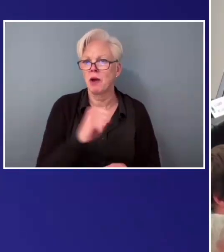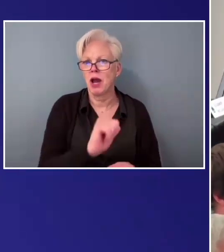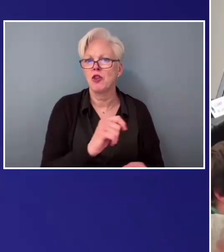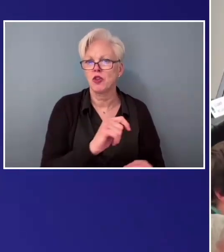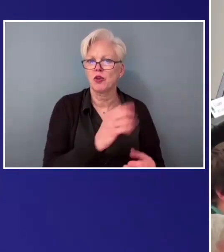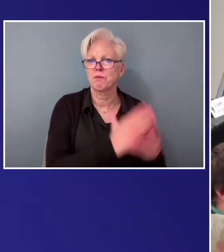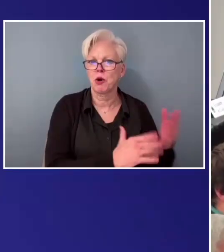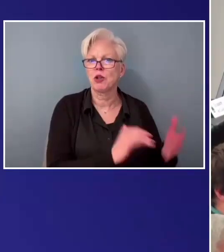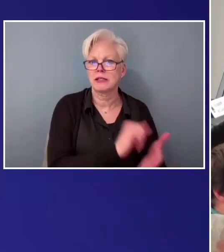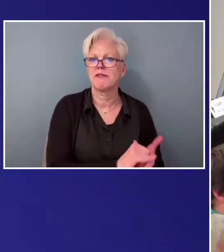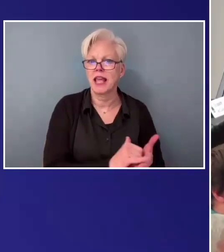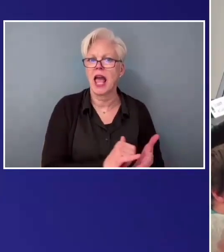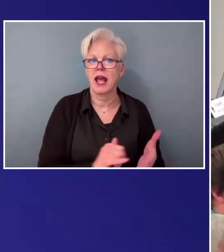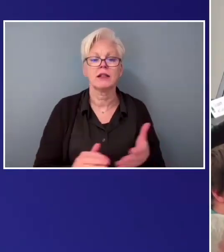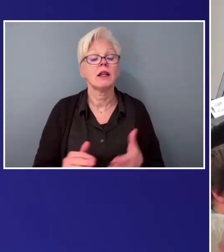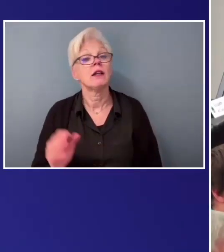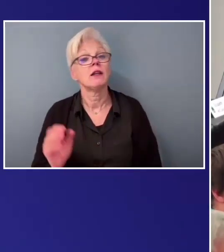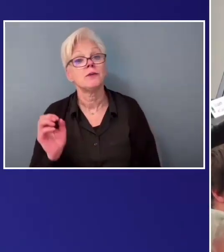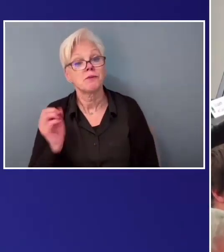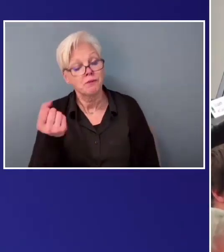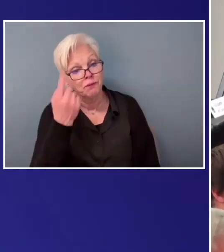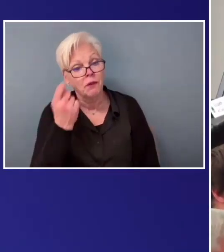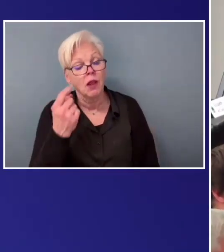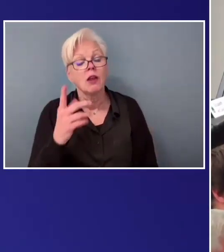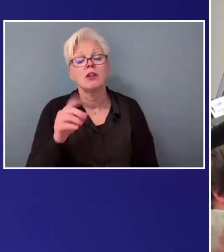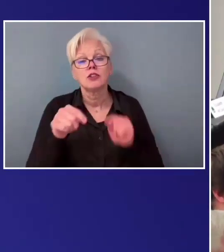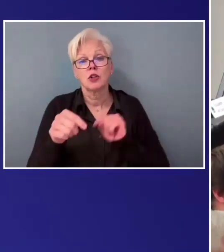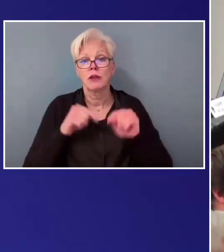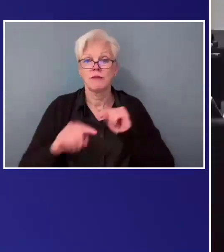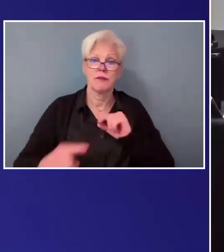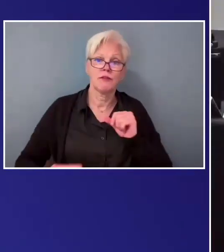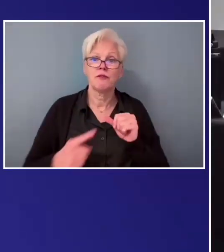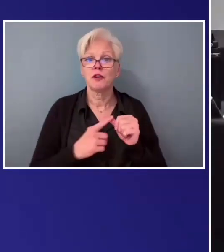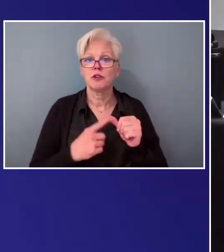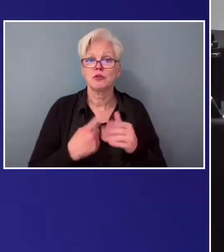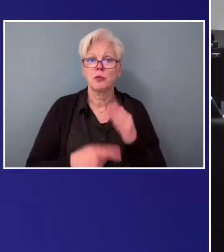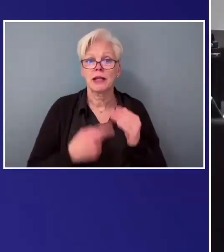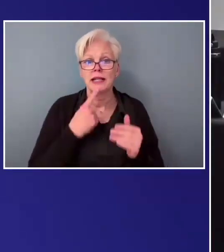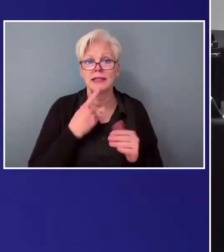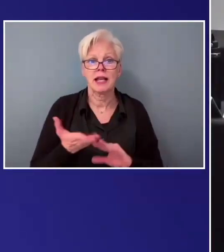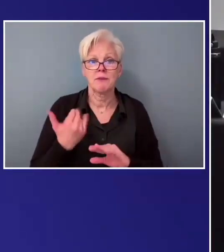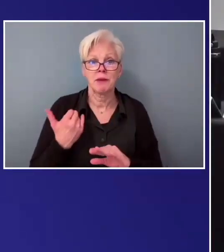Understood. So I'll go back to first to what I said earlier, which was that --